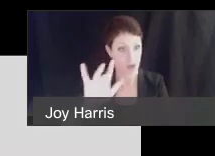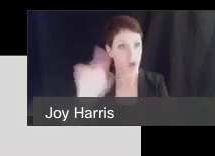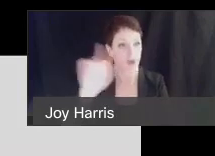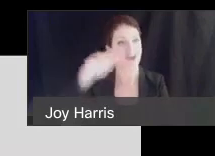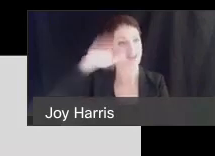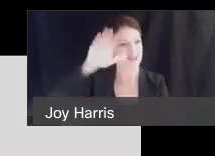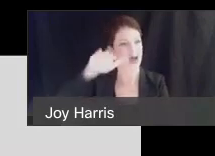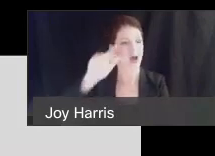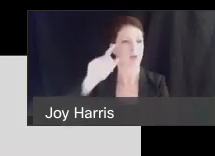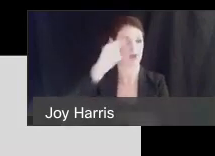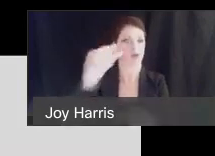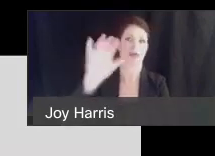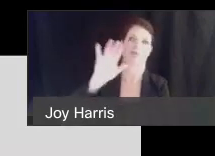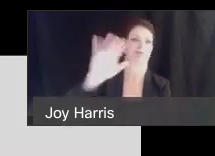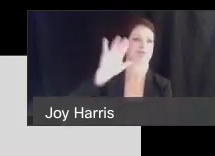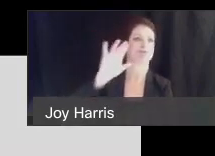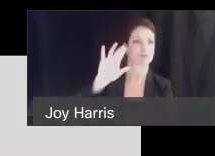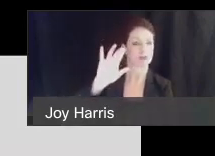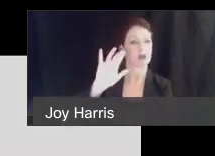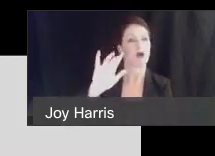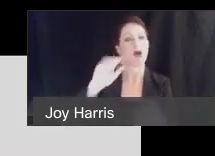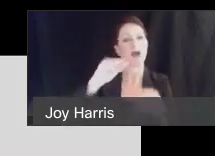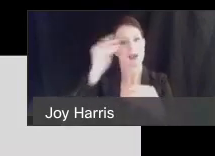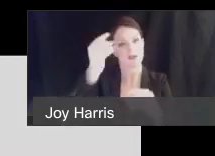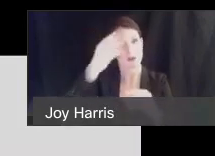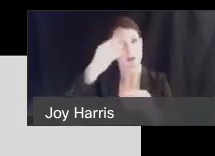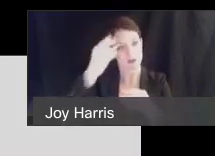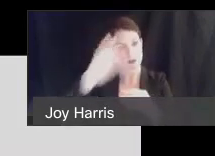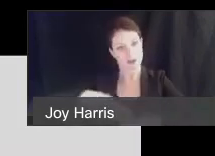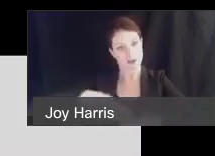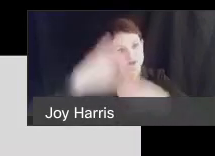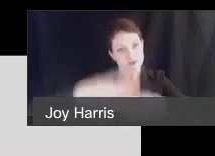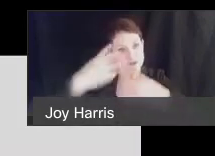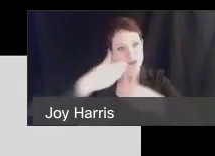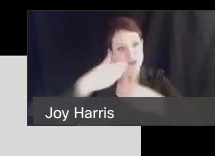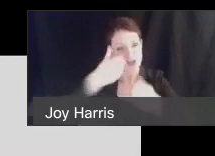of the page and all of the information about each site and the hours that they